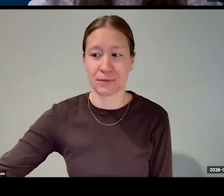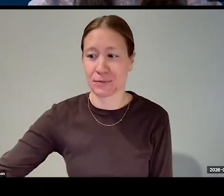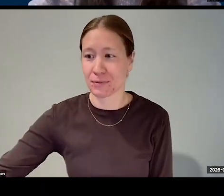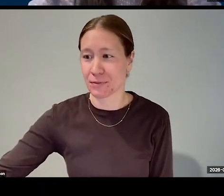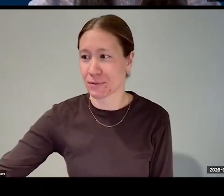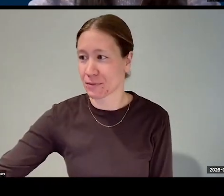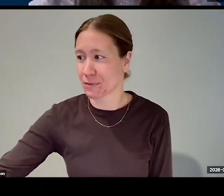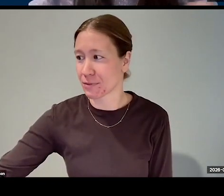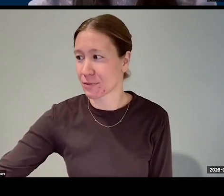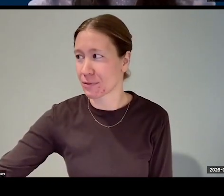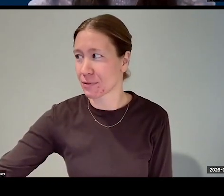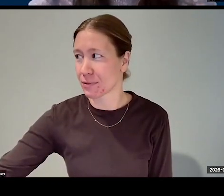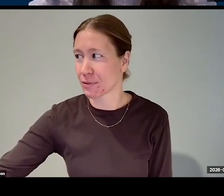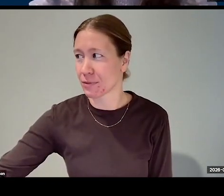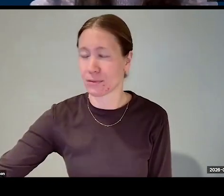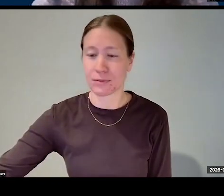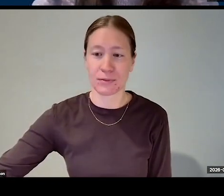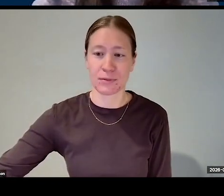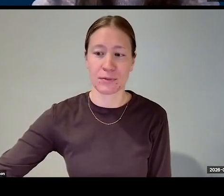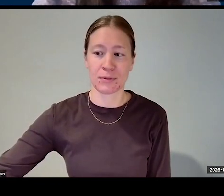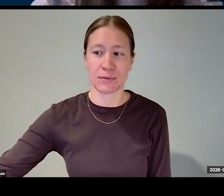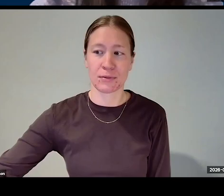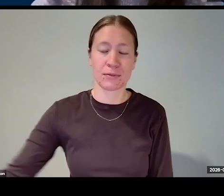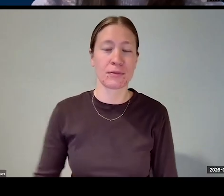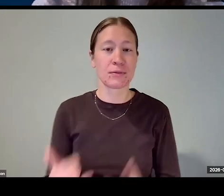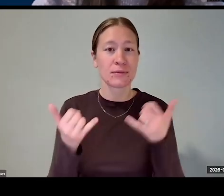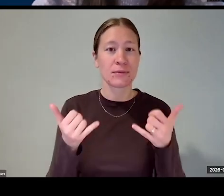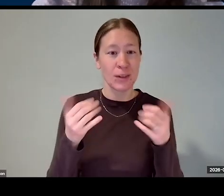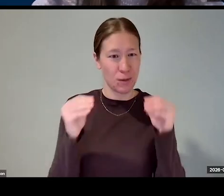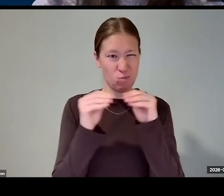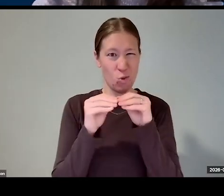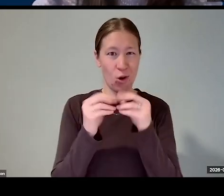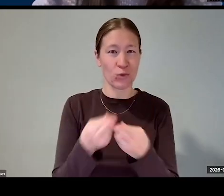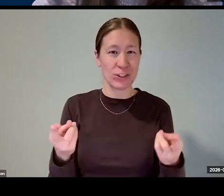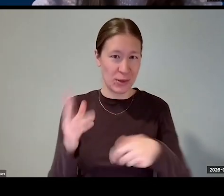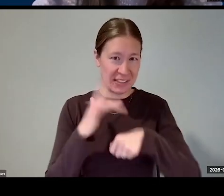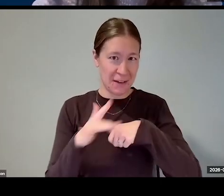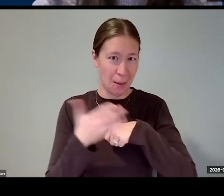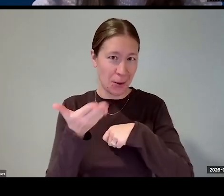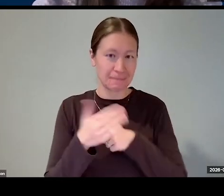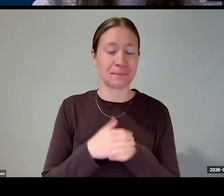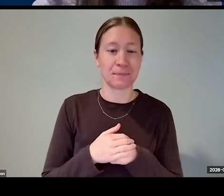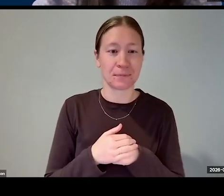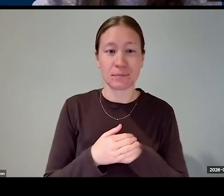I have just a few more resources here. Most of these I mentioned